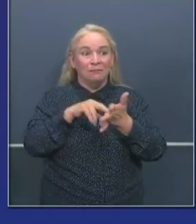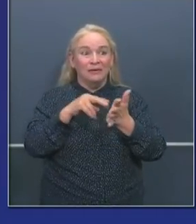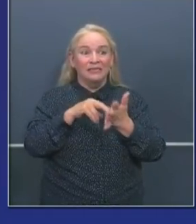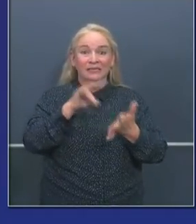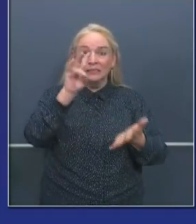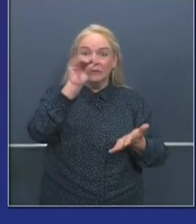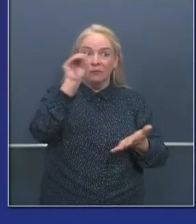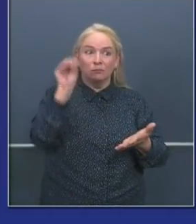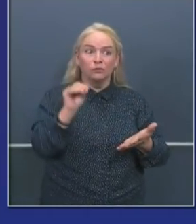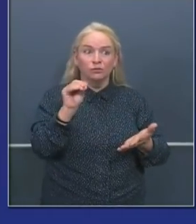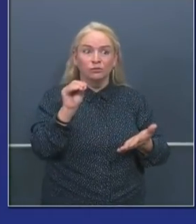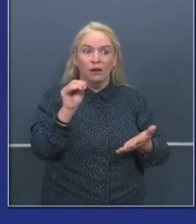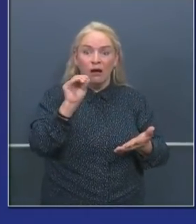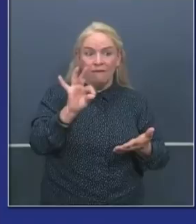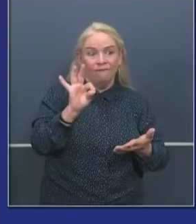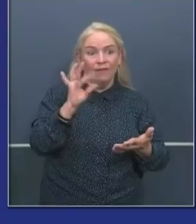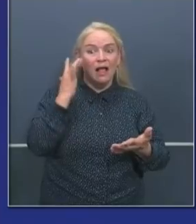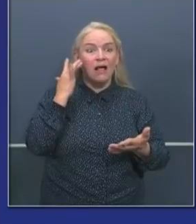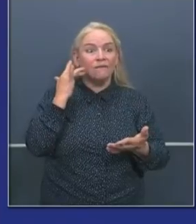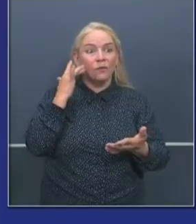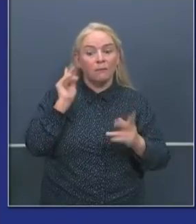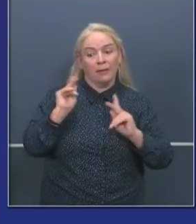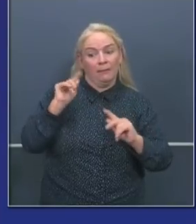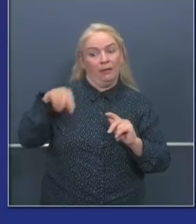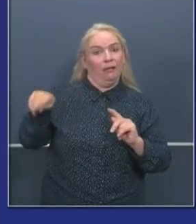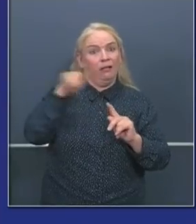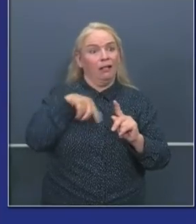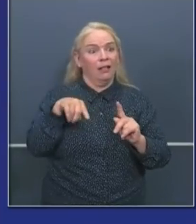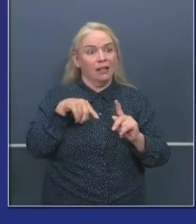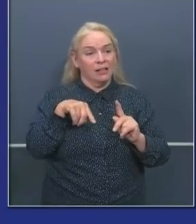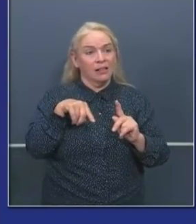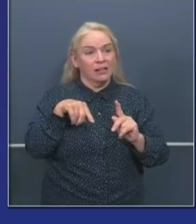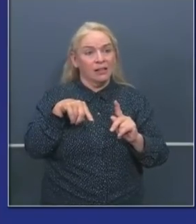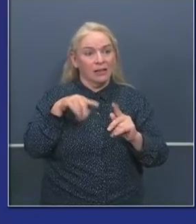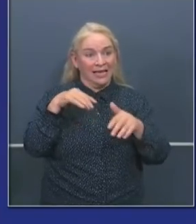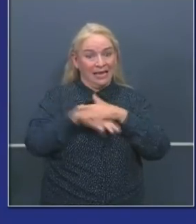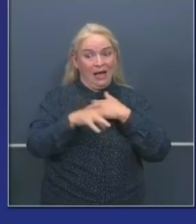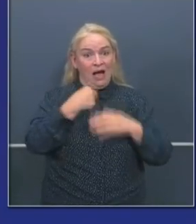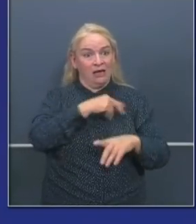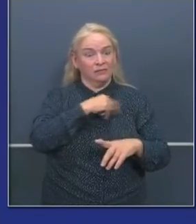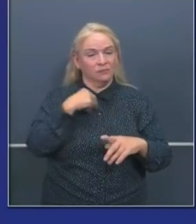HOSPITAL SYSTEM THAT HAS CAPACITY OF 73, 867.